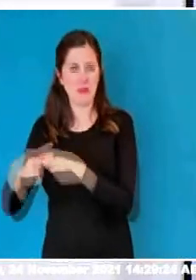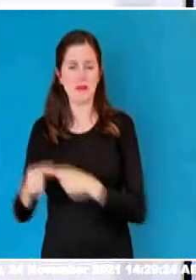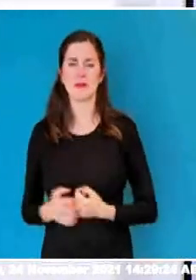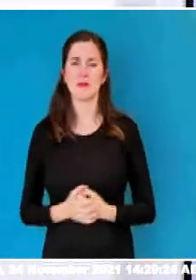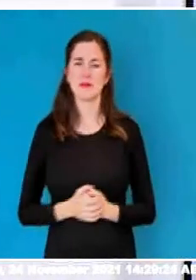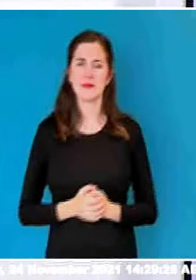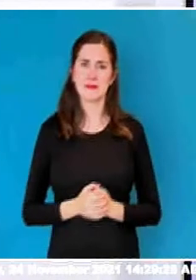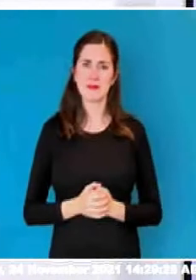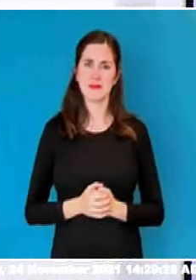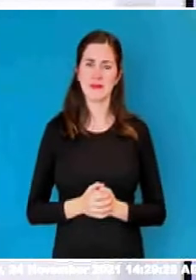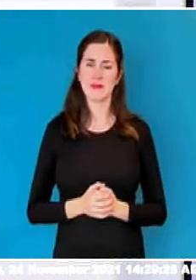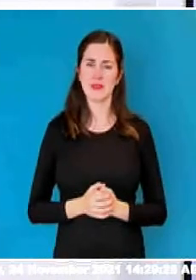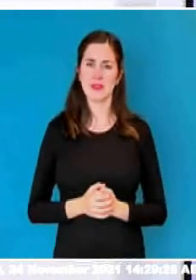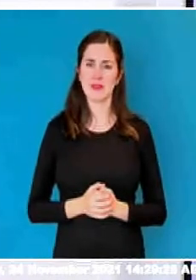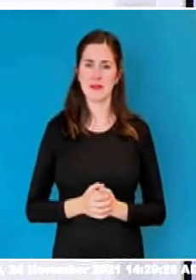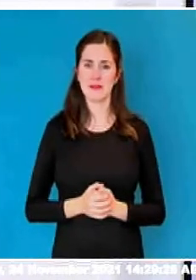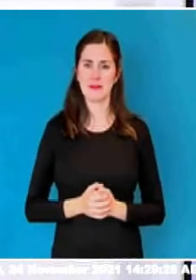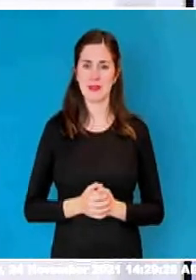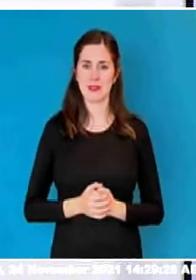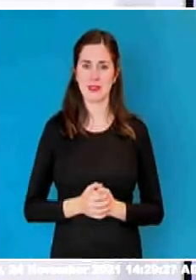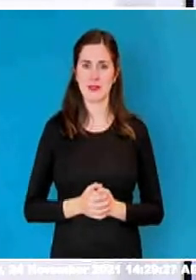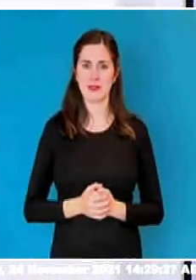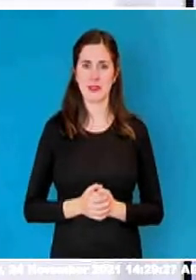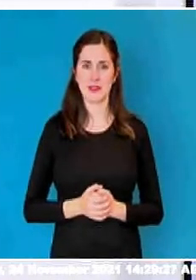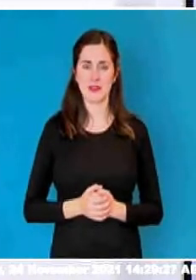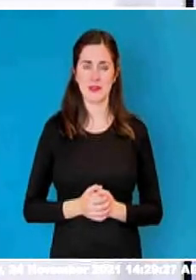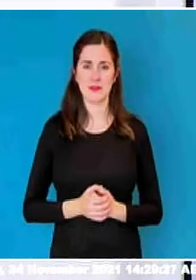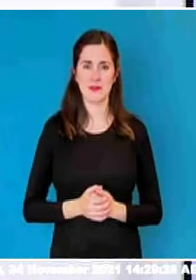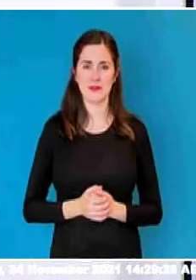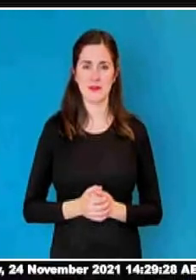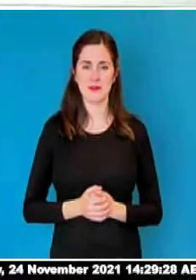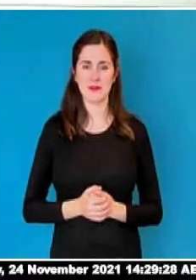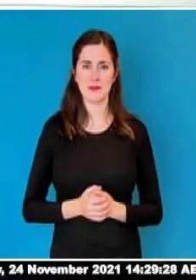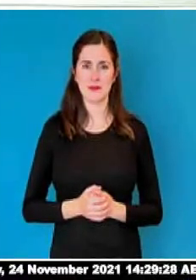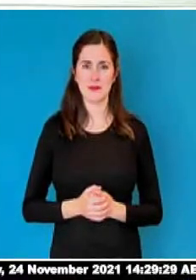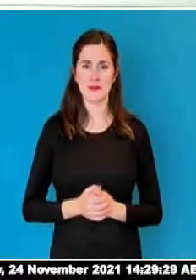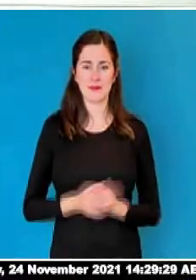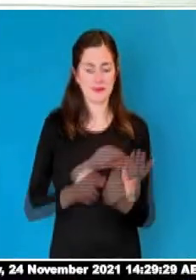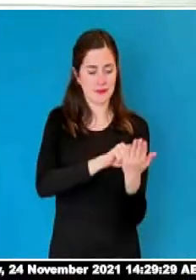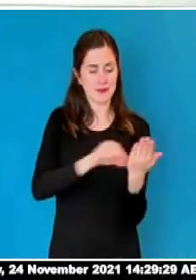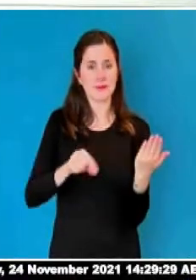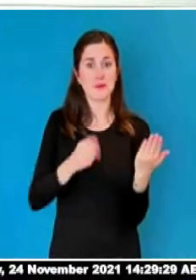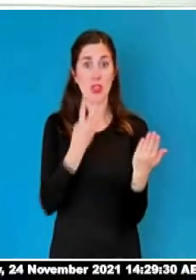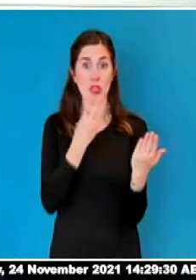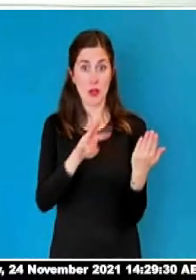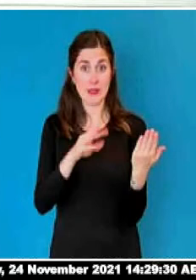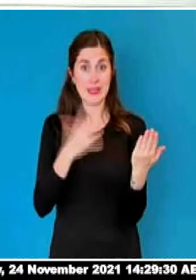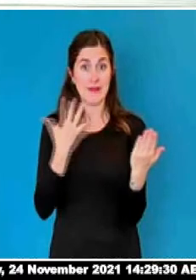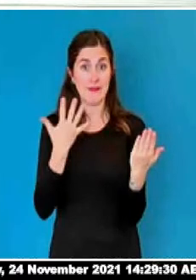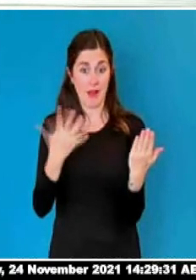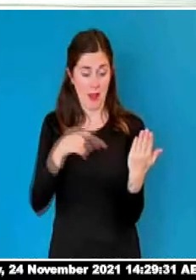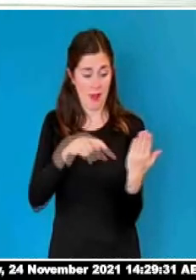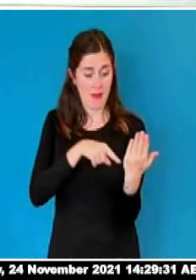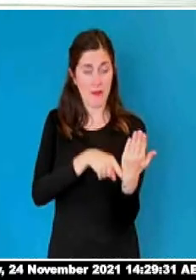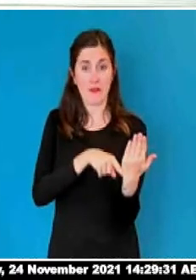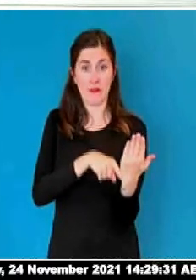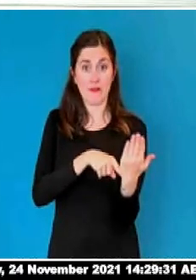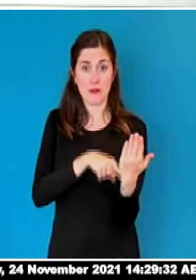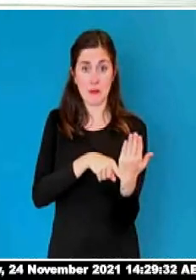Again, Ms Eastman, paragraph 35 goes towards the understanding that we have